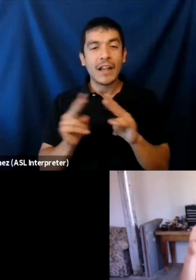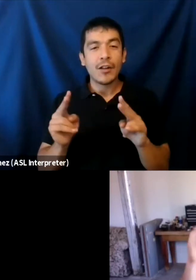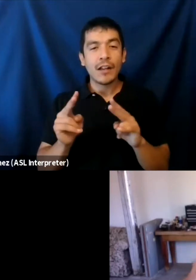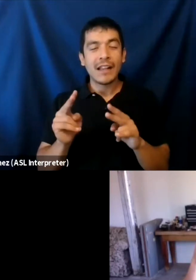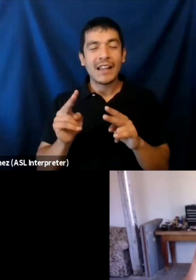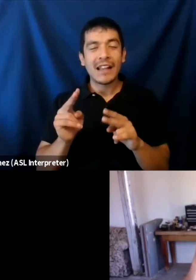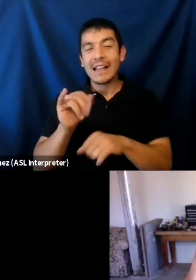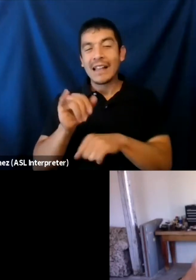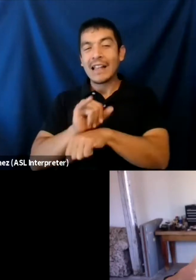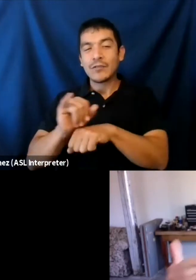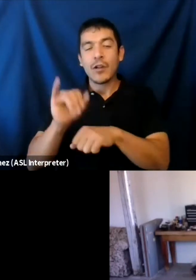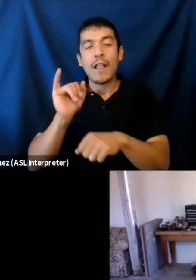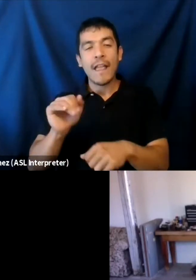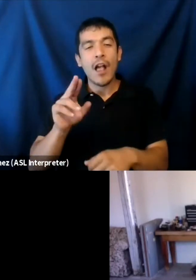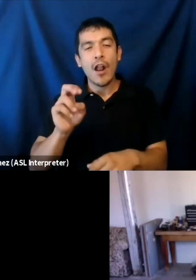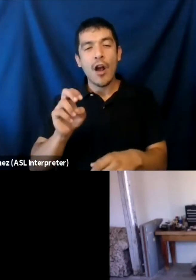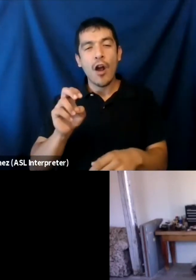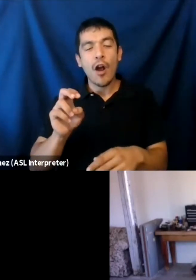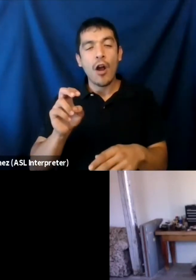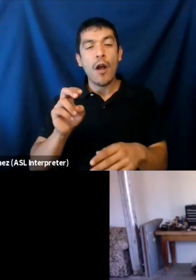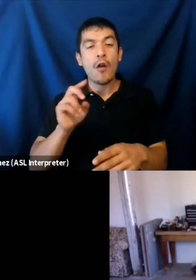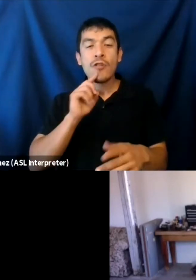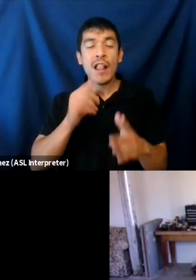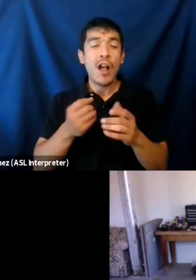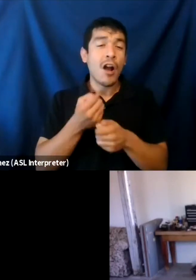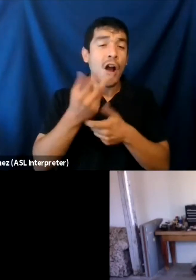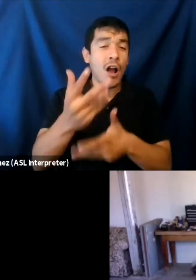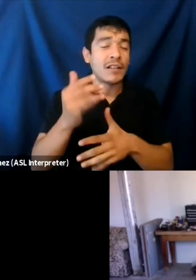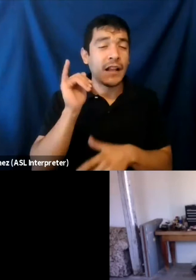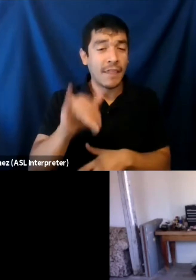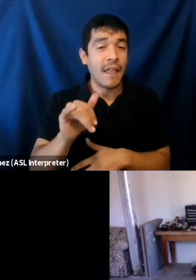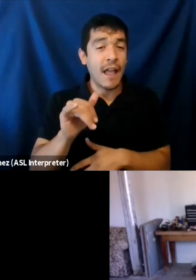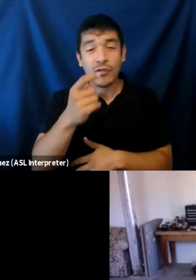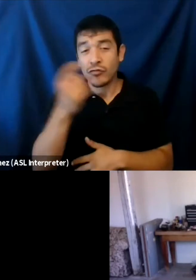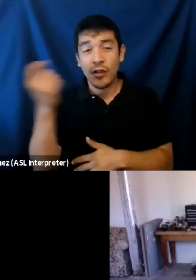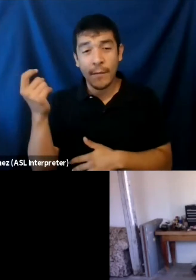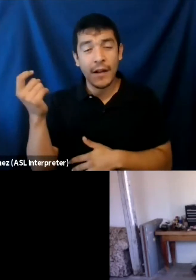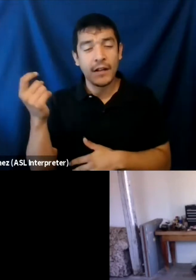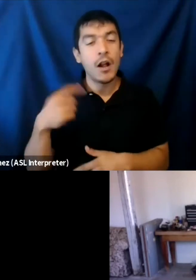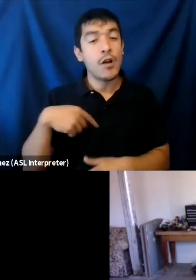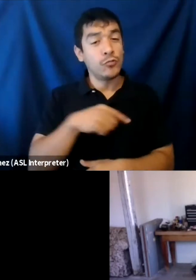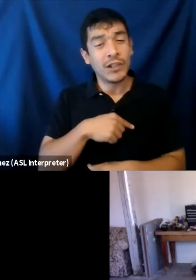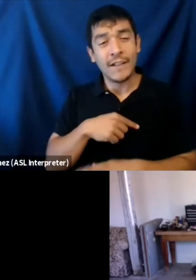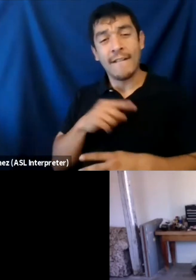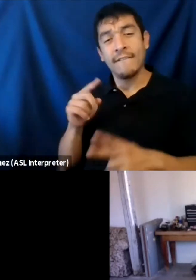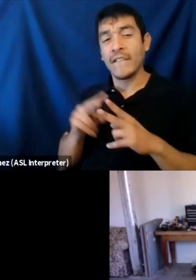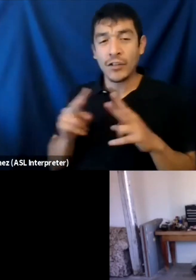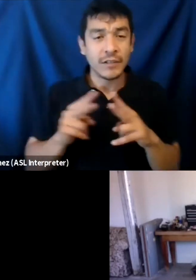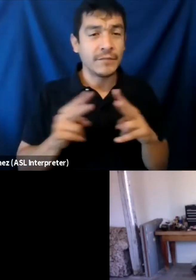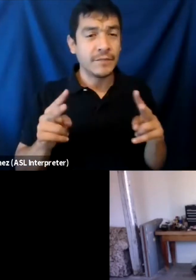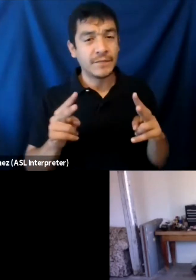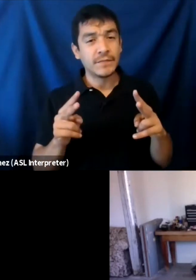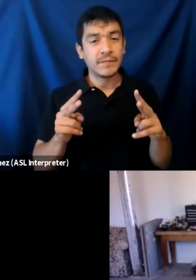that are inflicting so much of that trauma. So for us, we were really keen on,